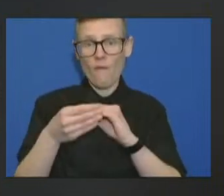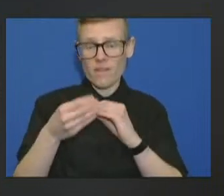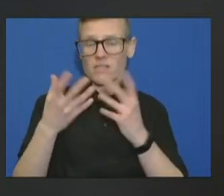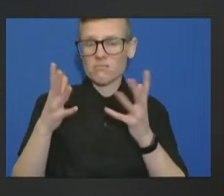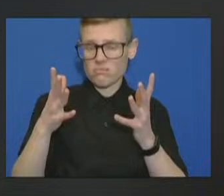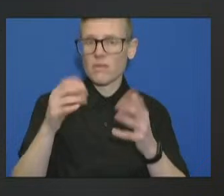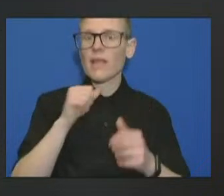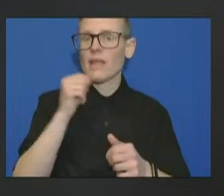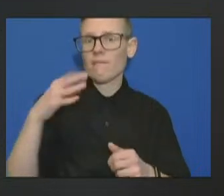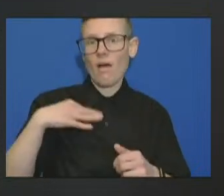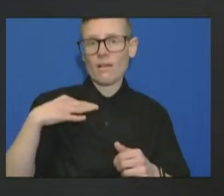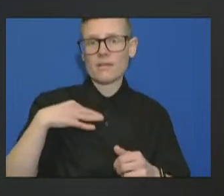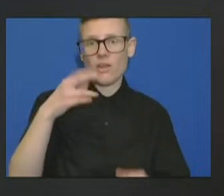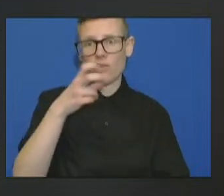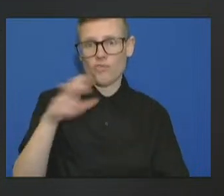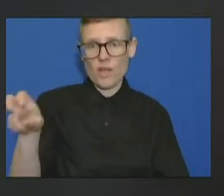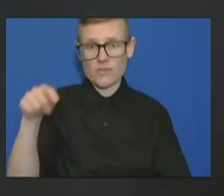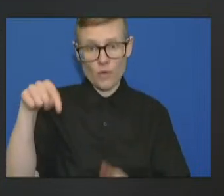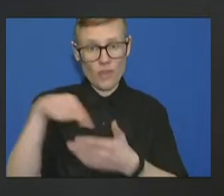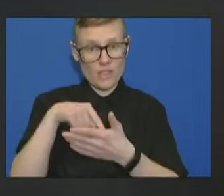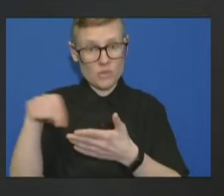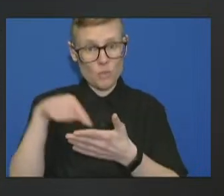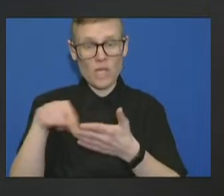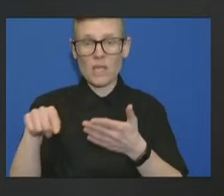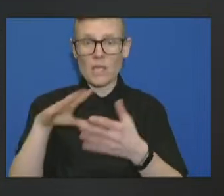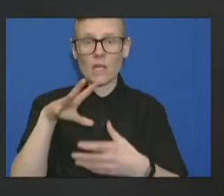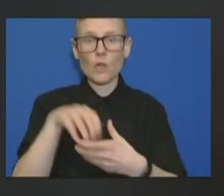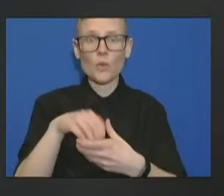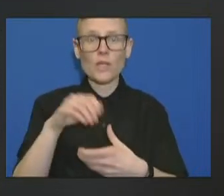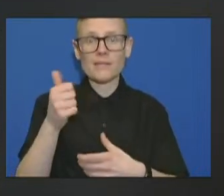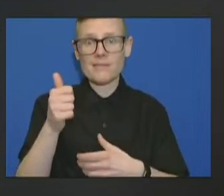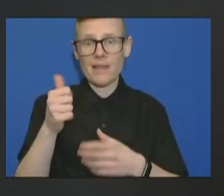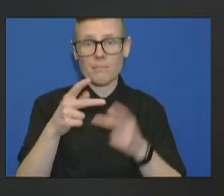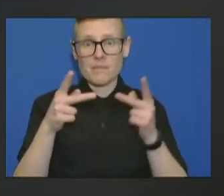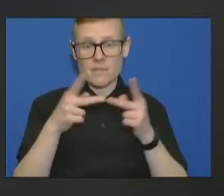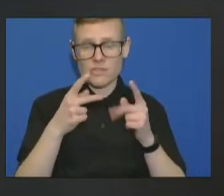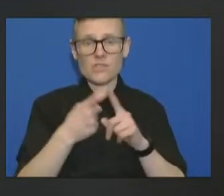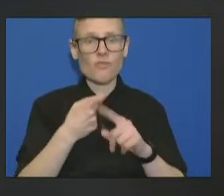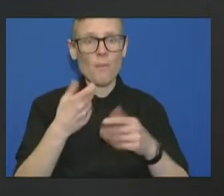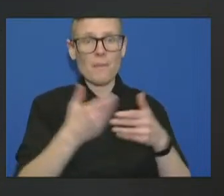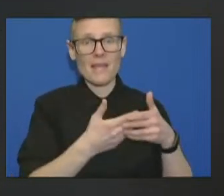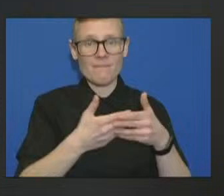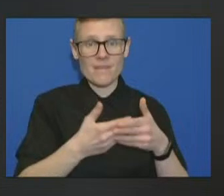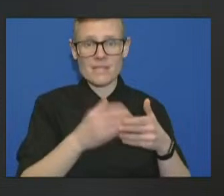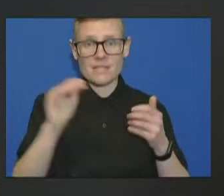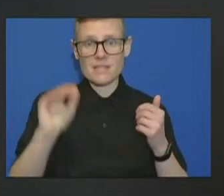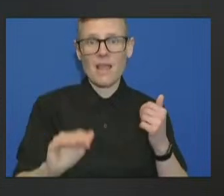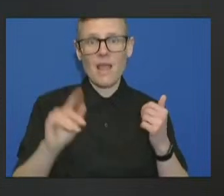understanding is that 95 central office positions have been placed on involuntary transfer